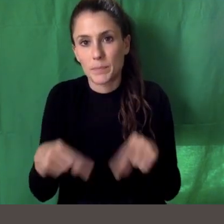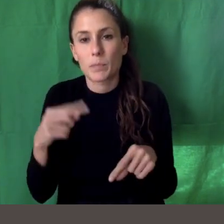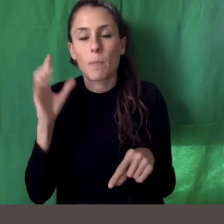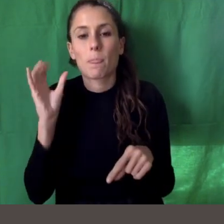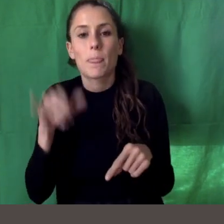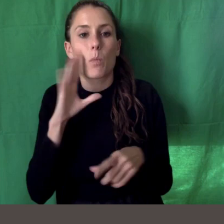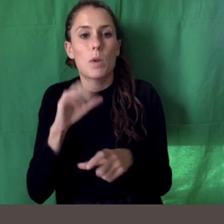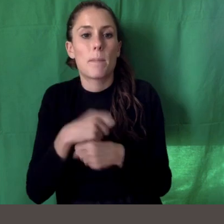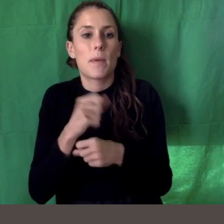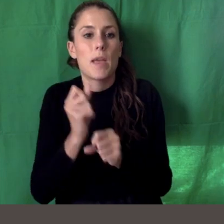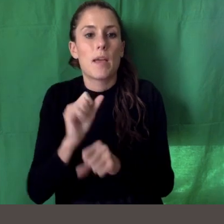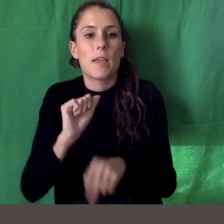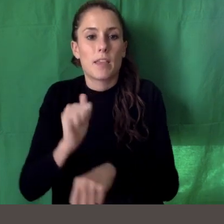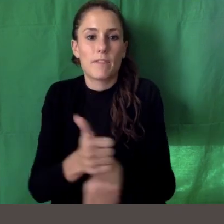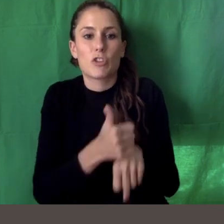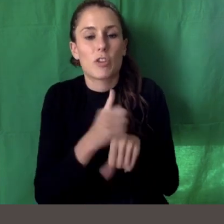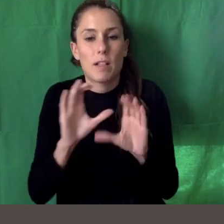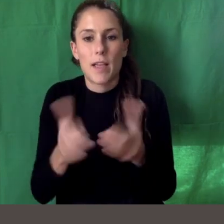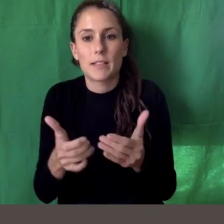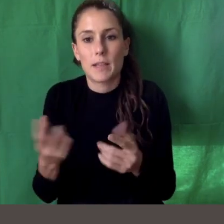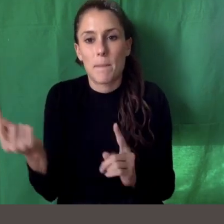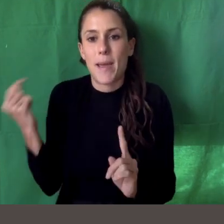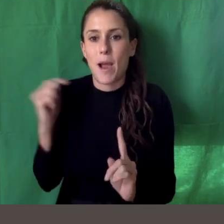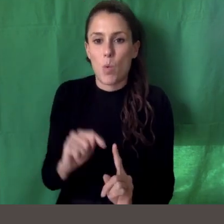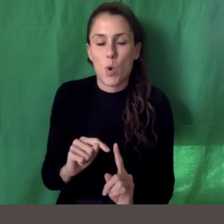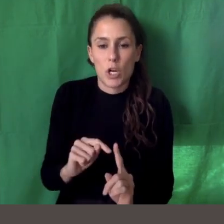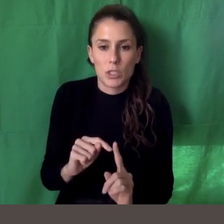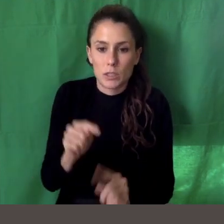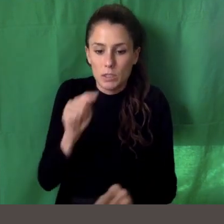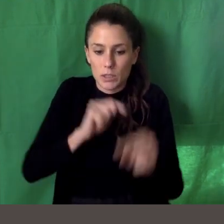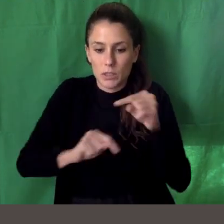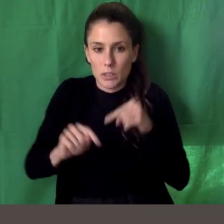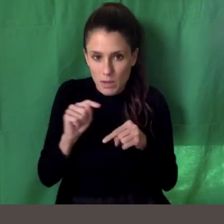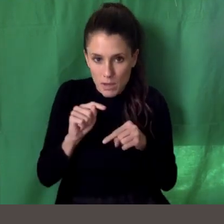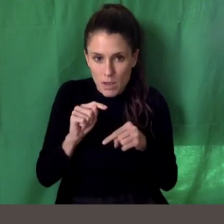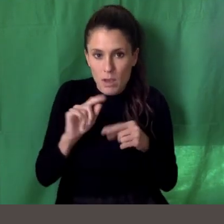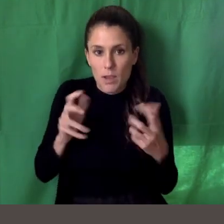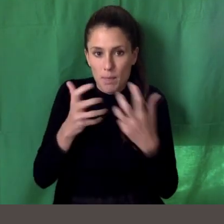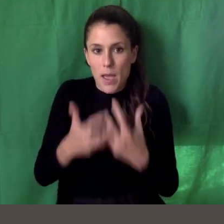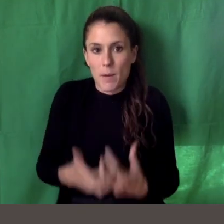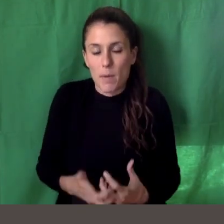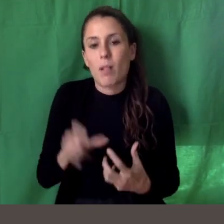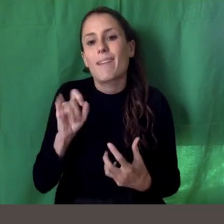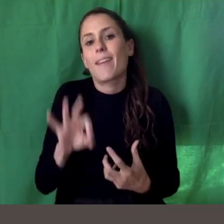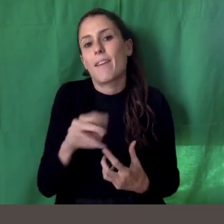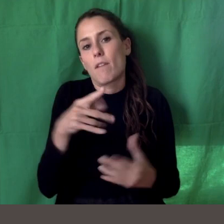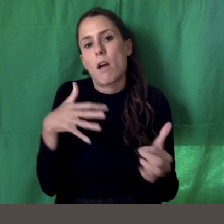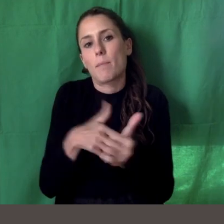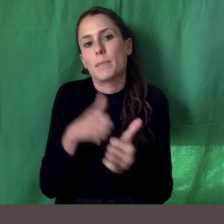which would make the configuration class backwards compatible in case Sam updates it in the future.